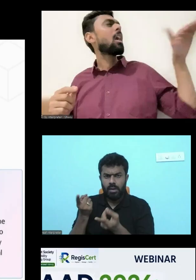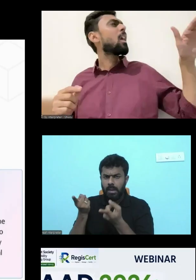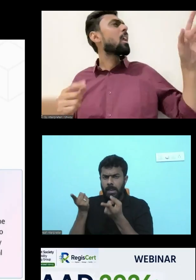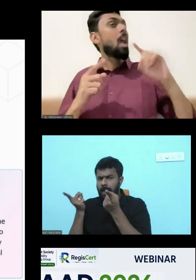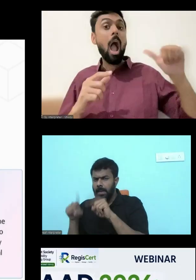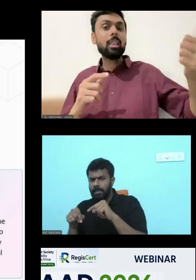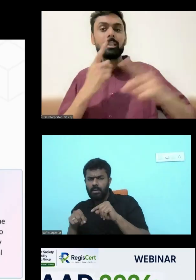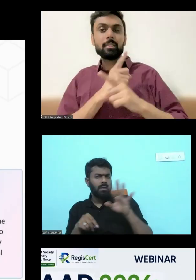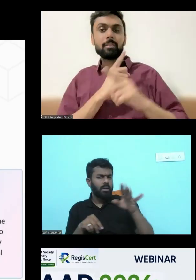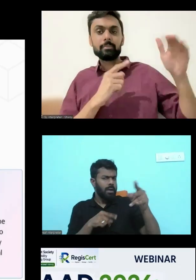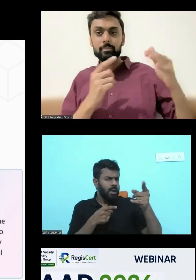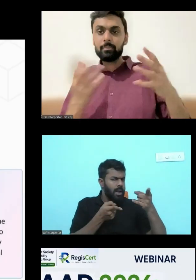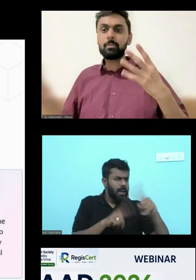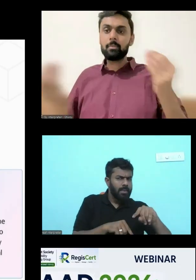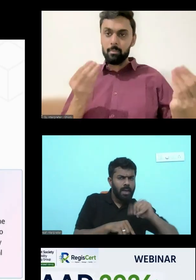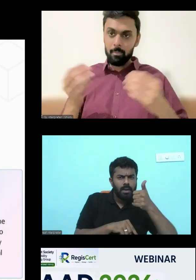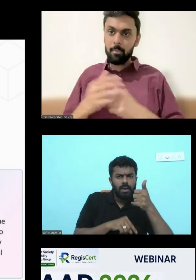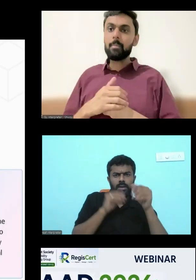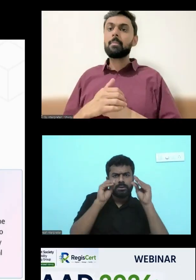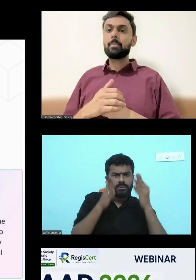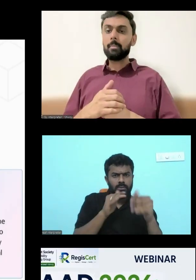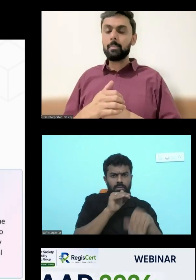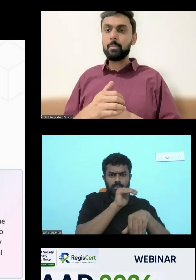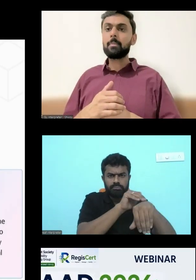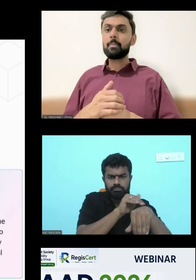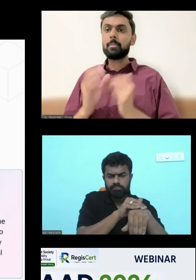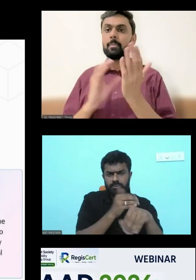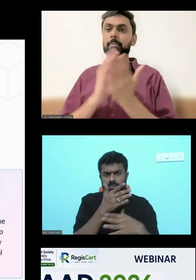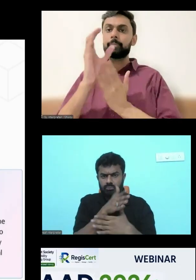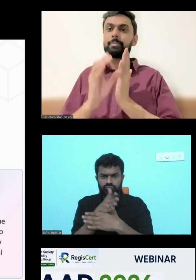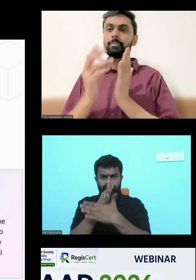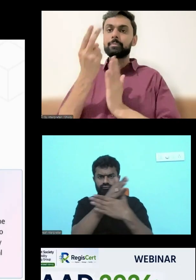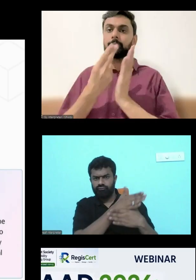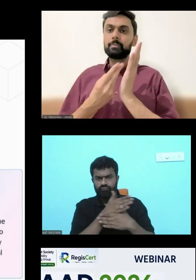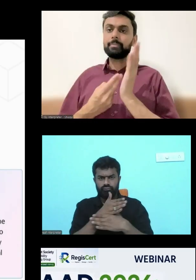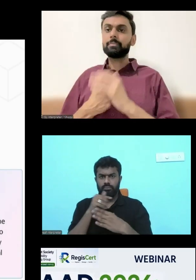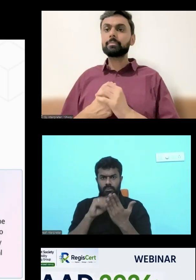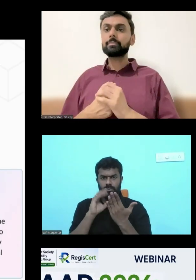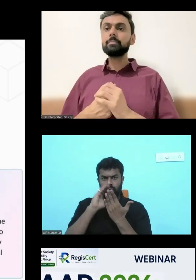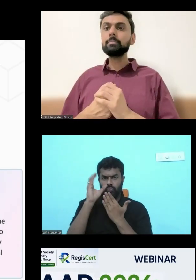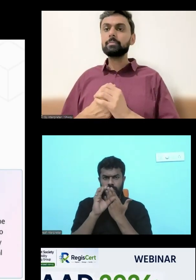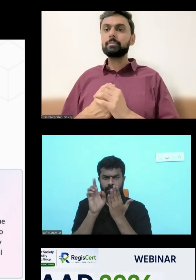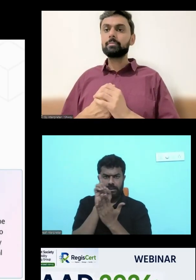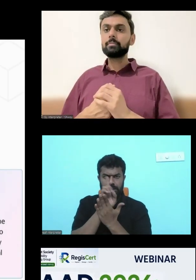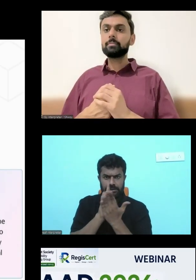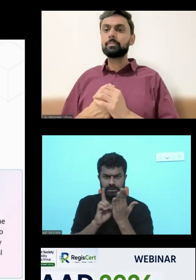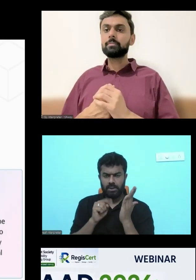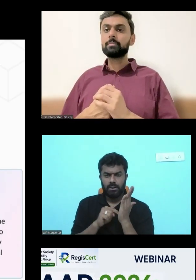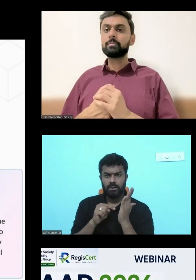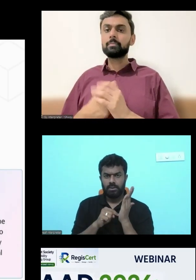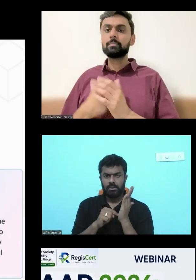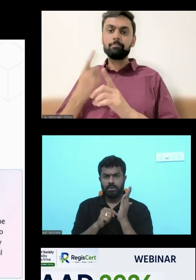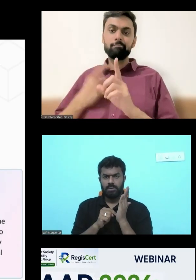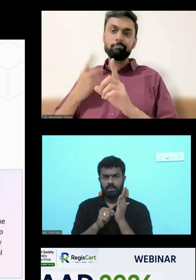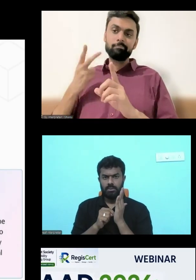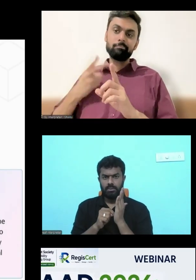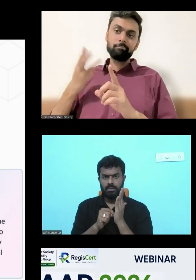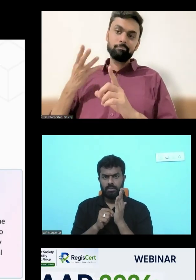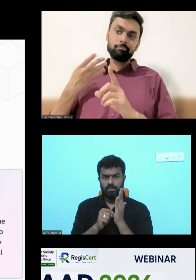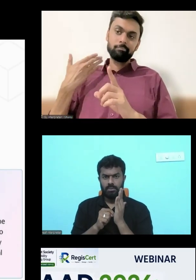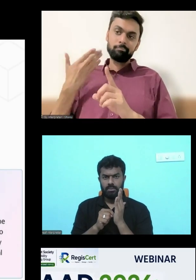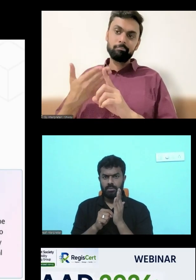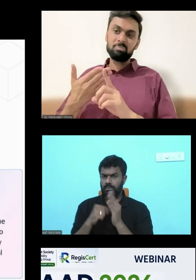And the curriculum design that has been implemented in the past years is not that